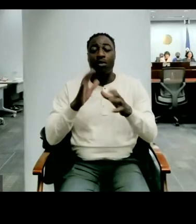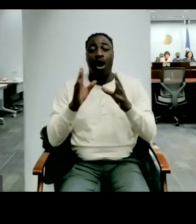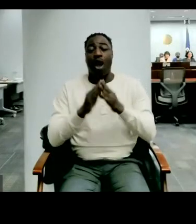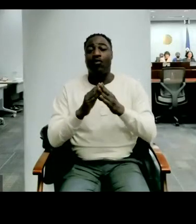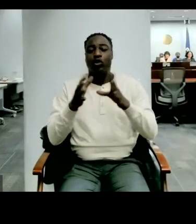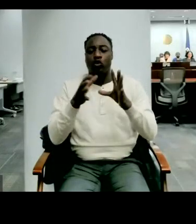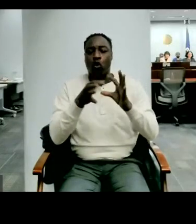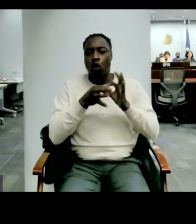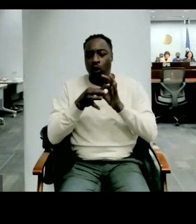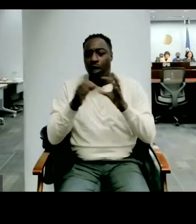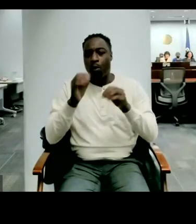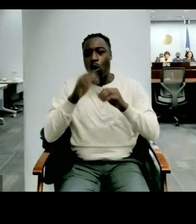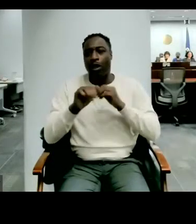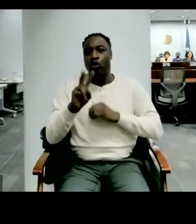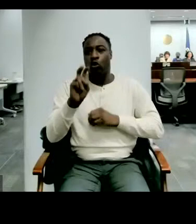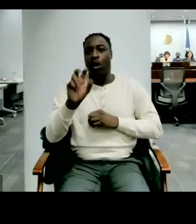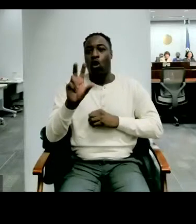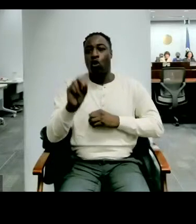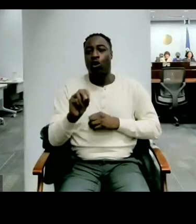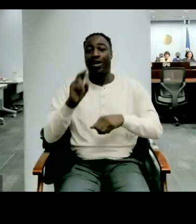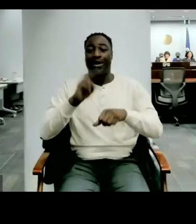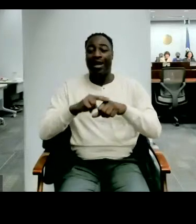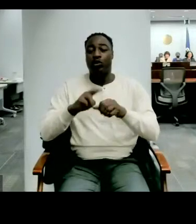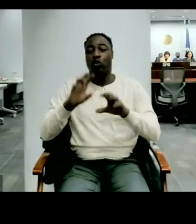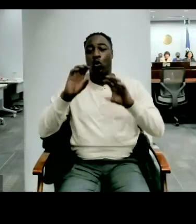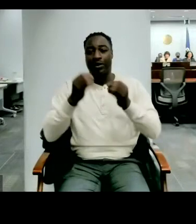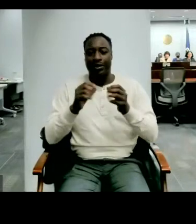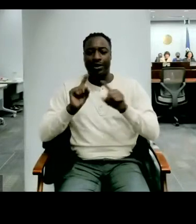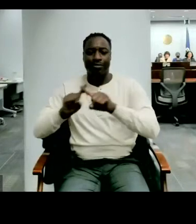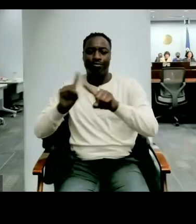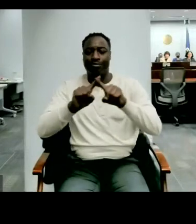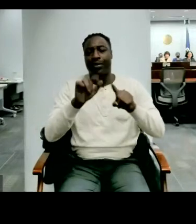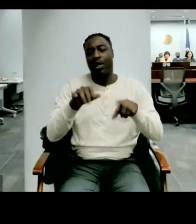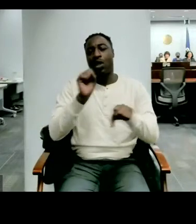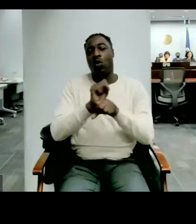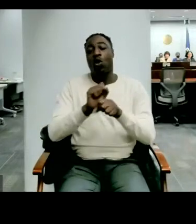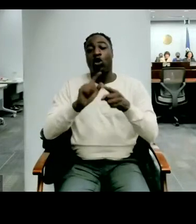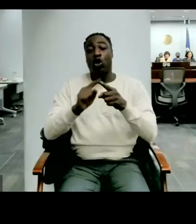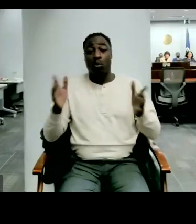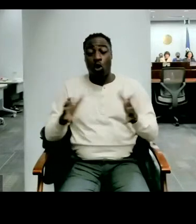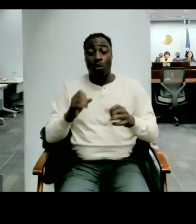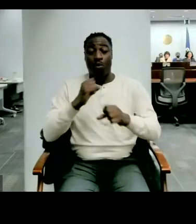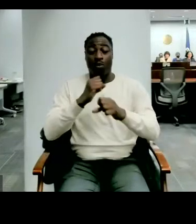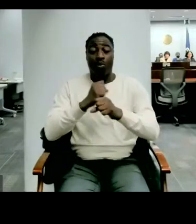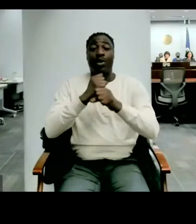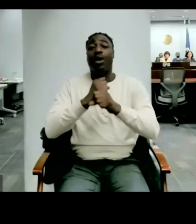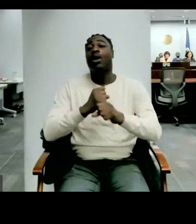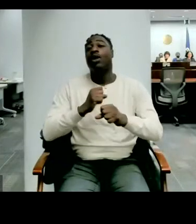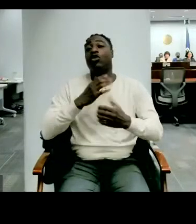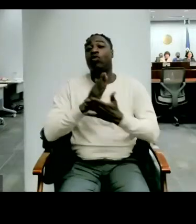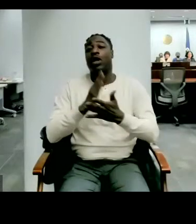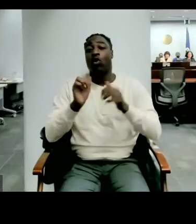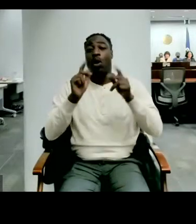Coalition of more than 230 national organizations that work to promote and protect the rights of all persons in the United States.